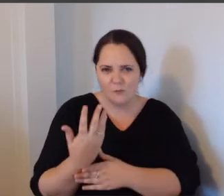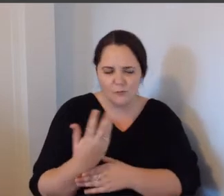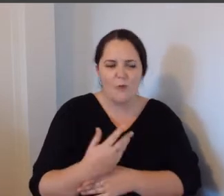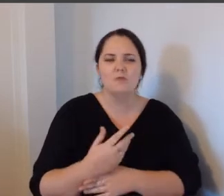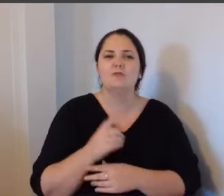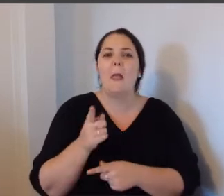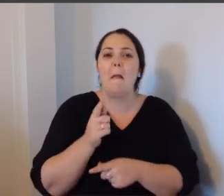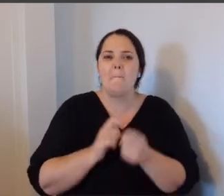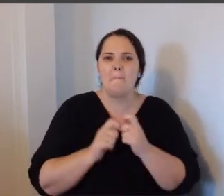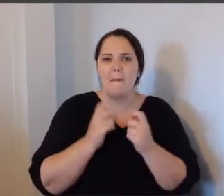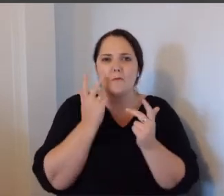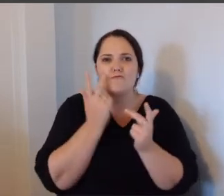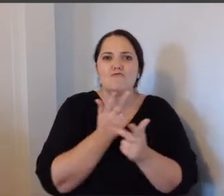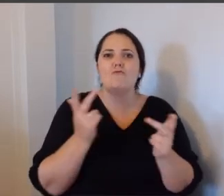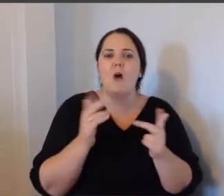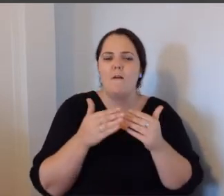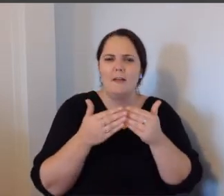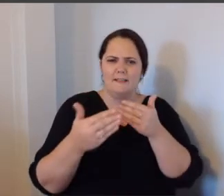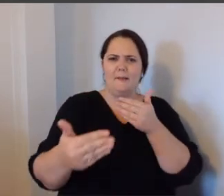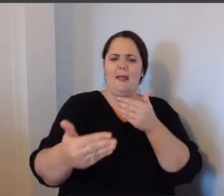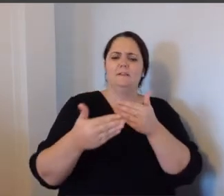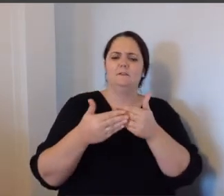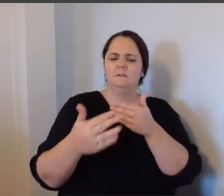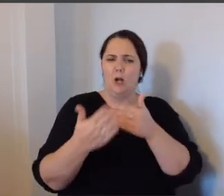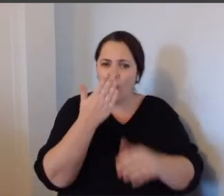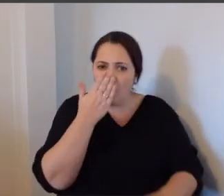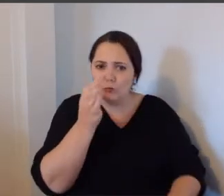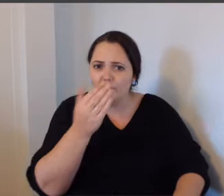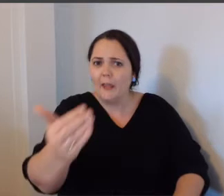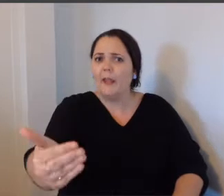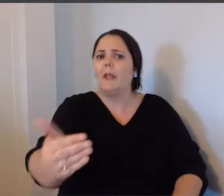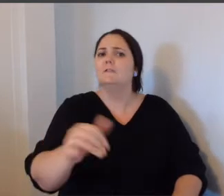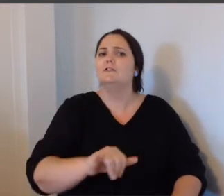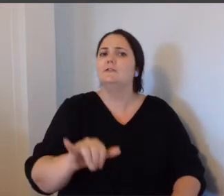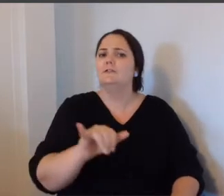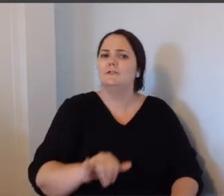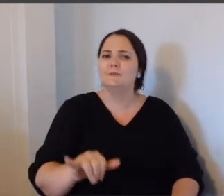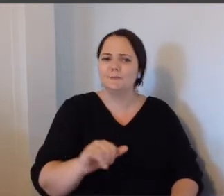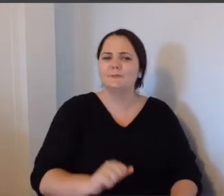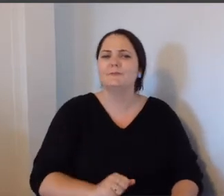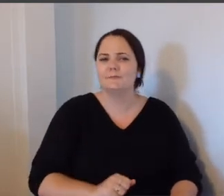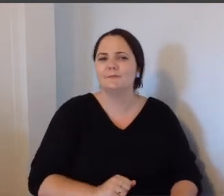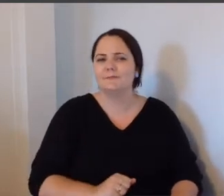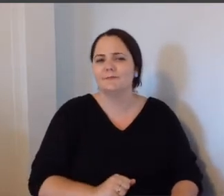cues and this illusion of spatial depth. But when we begin thinking through our relationship